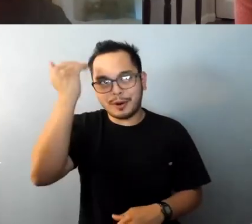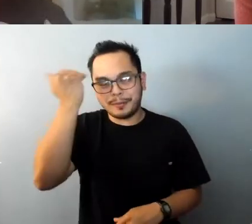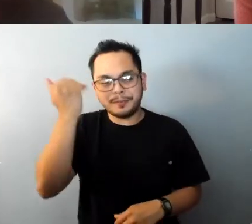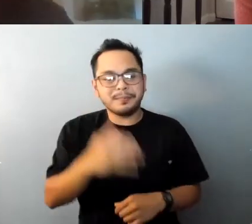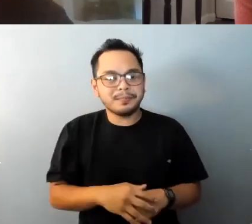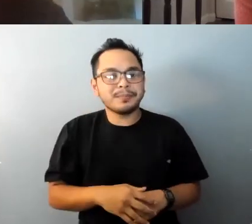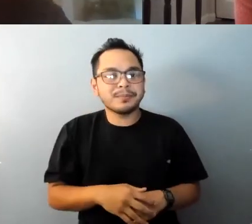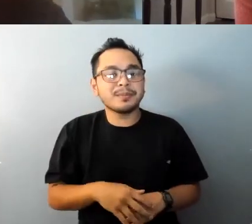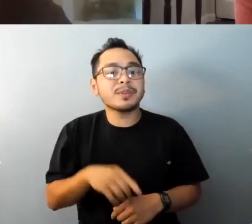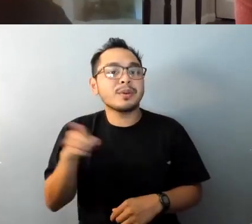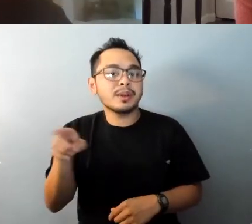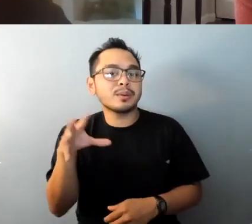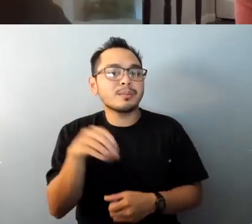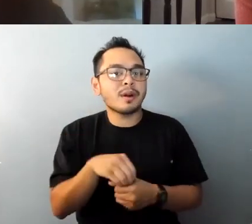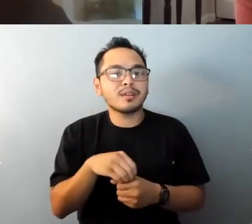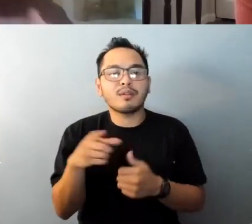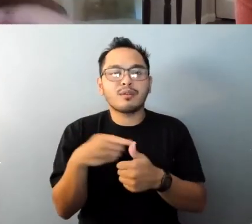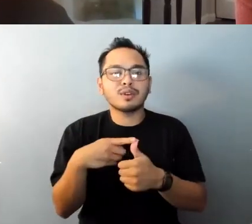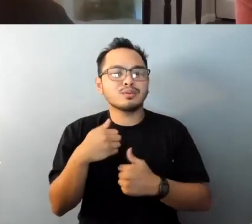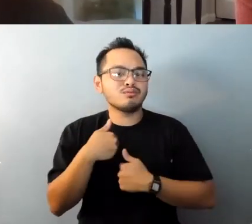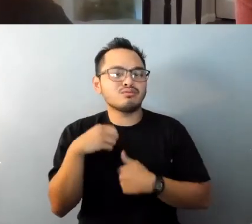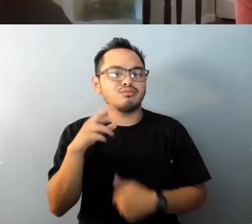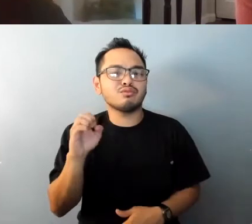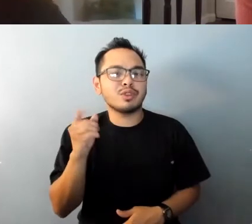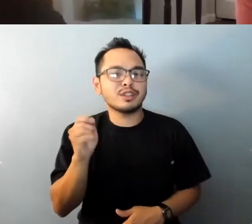Which was part of the first Regiment in France, the first American regiment in France during